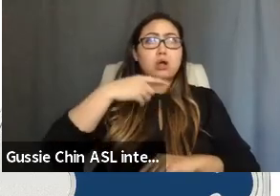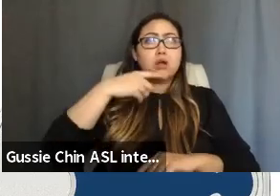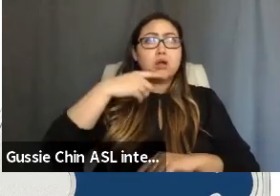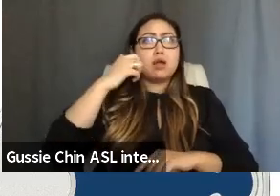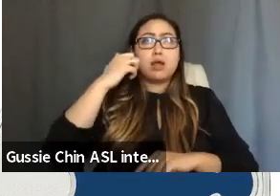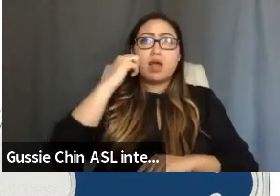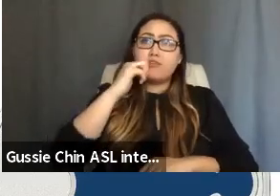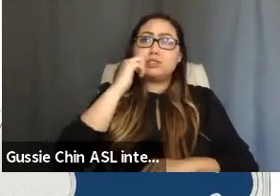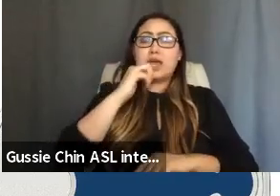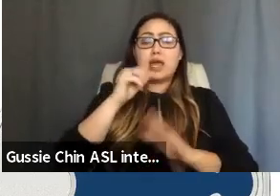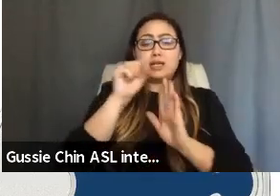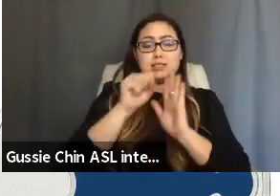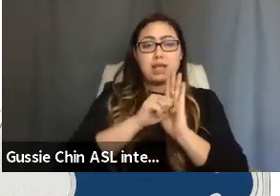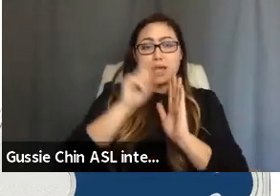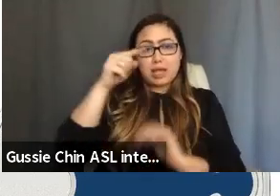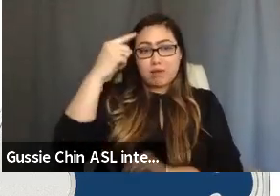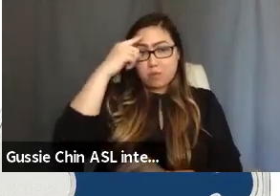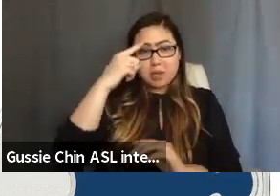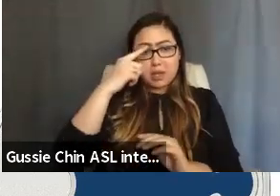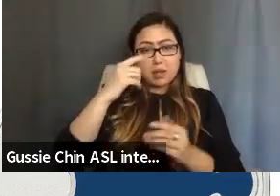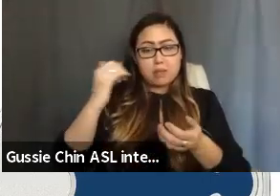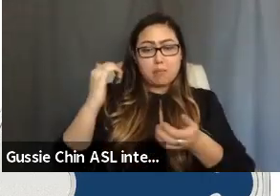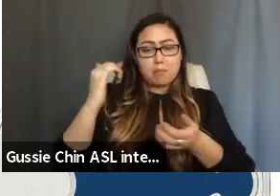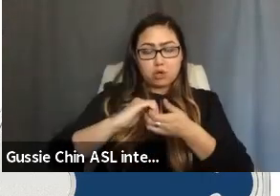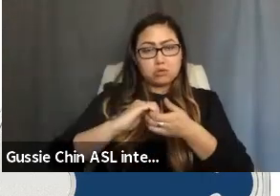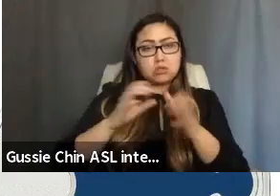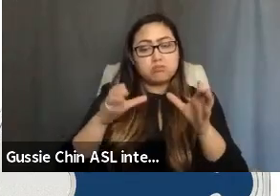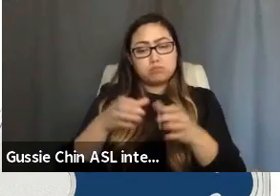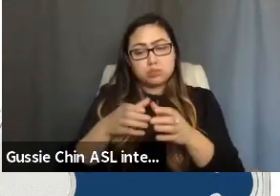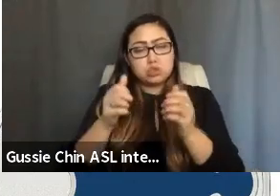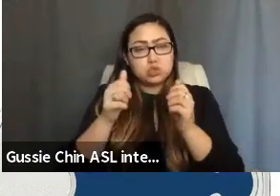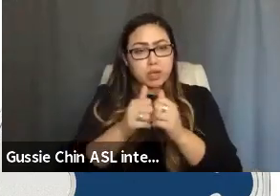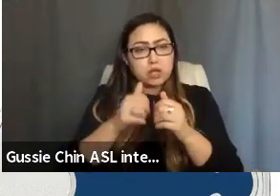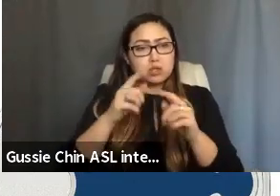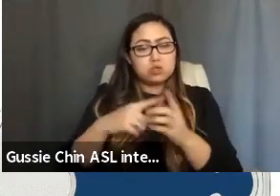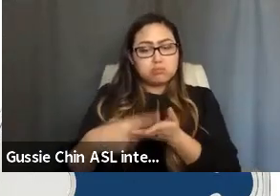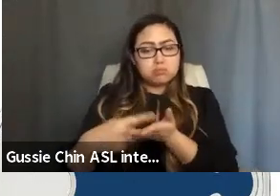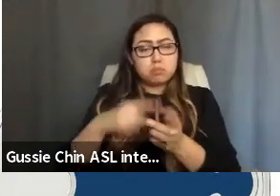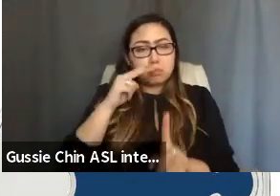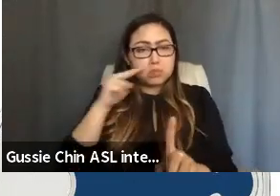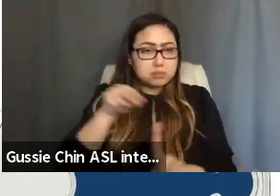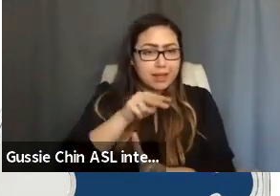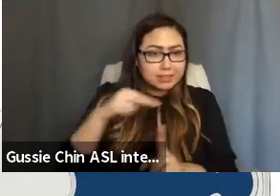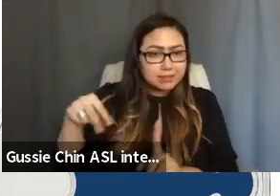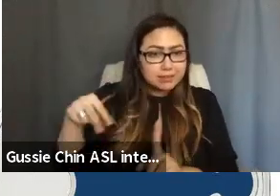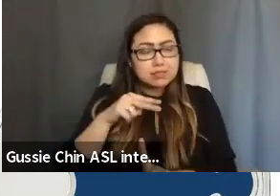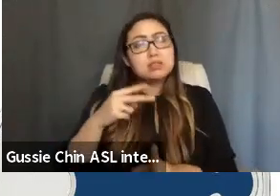state government partners are brought together for perspectives and what was shared about sort